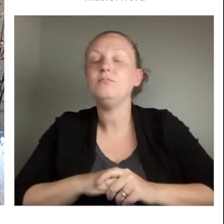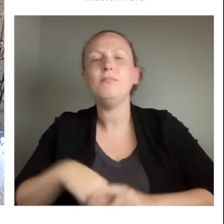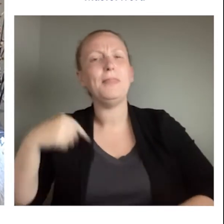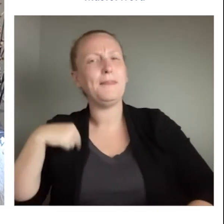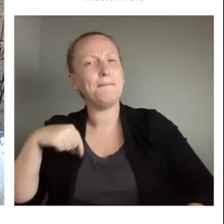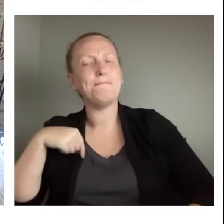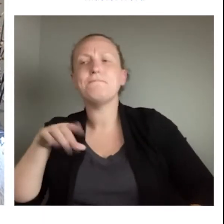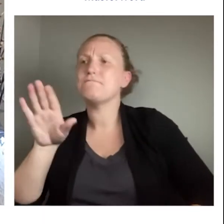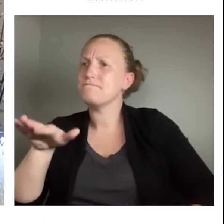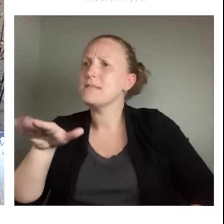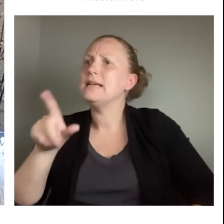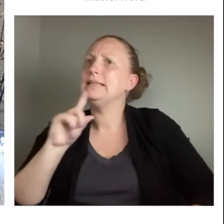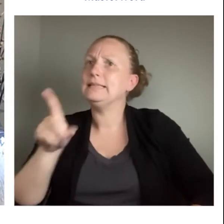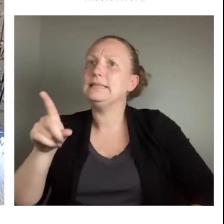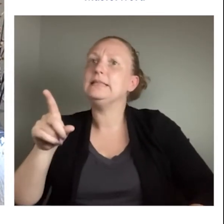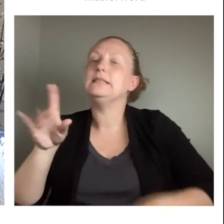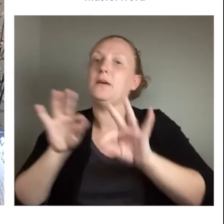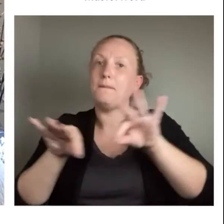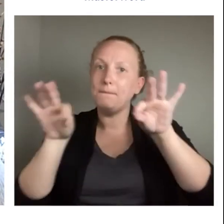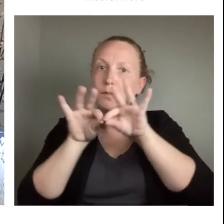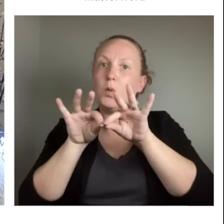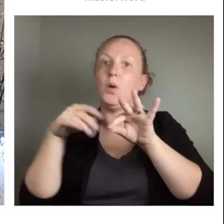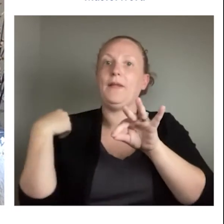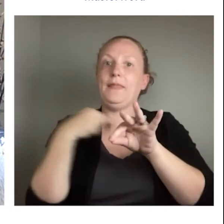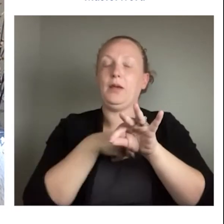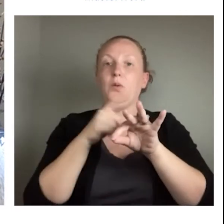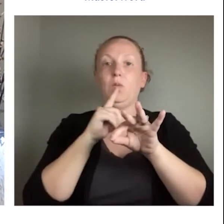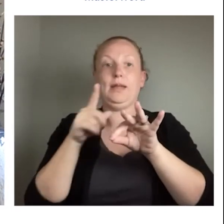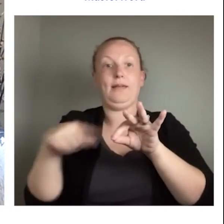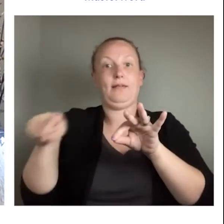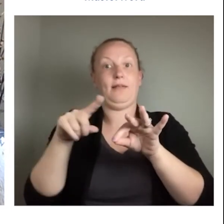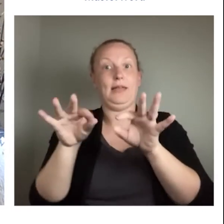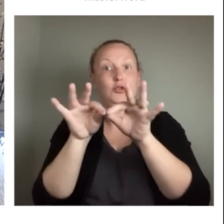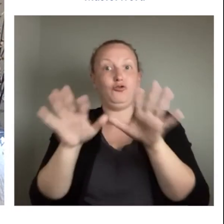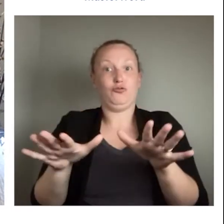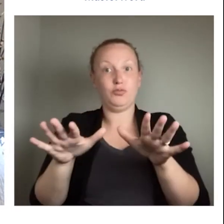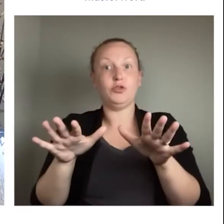the professionalization of educational interpreters. So what are the next steps that are